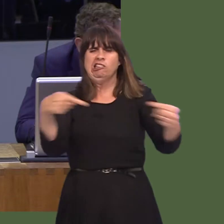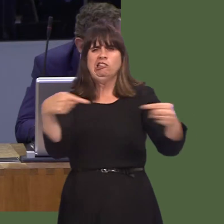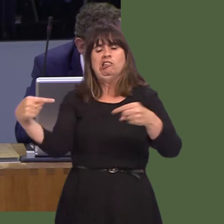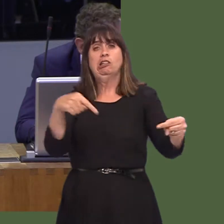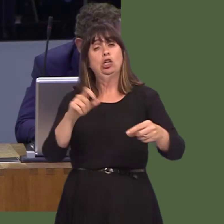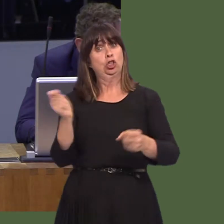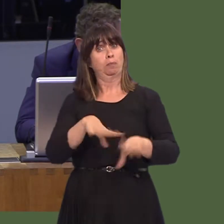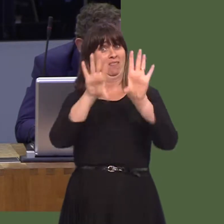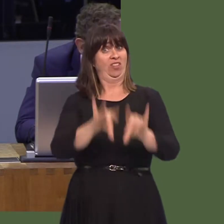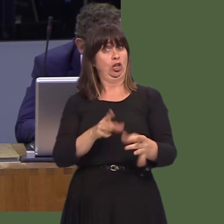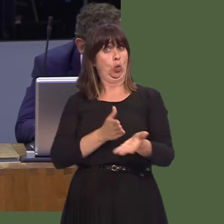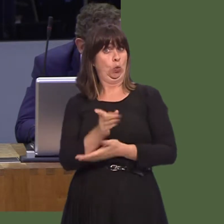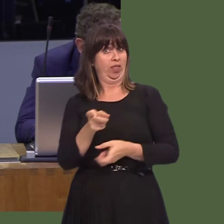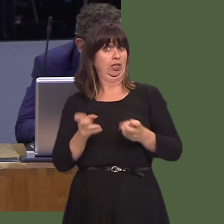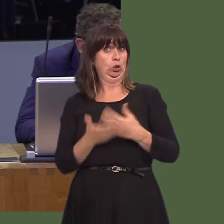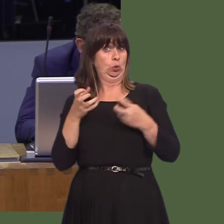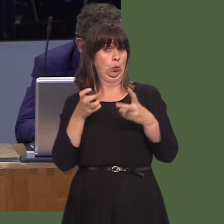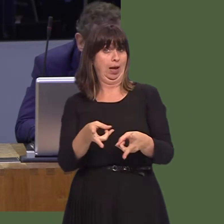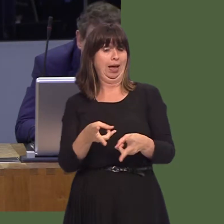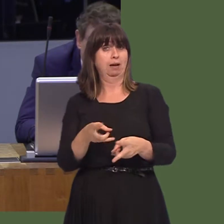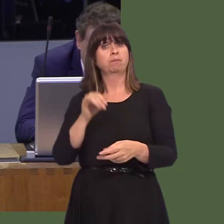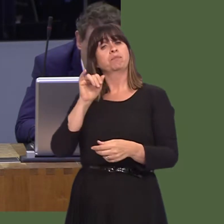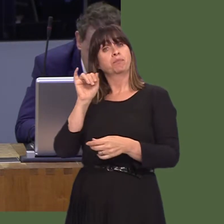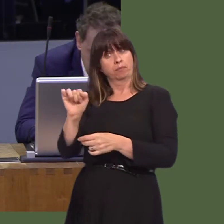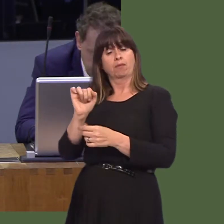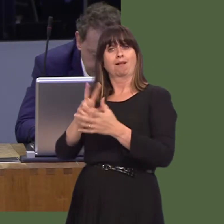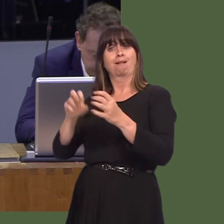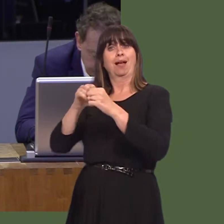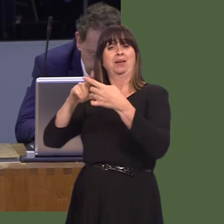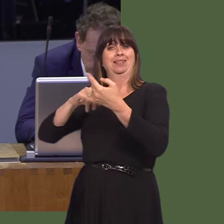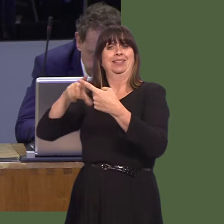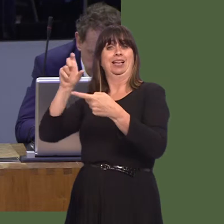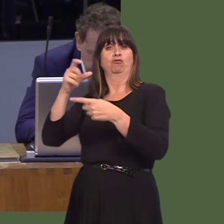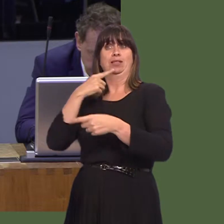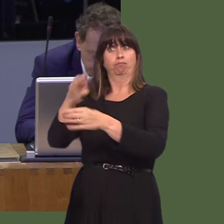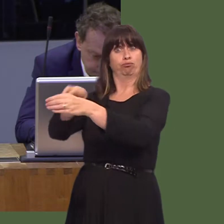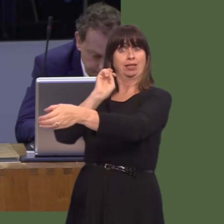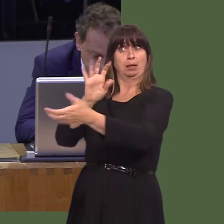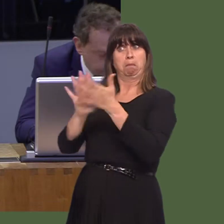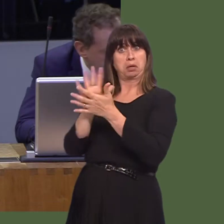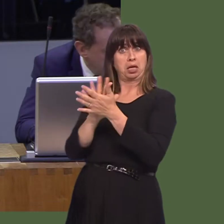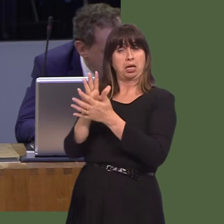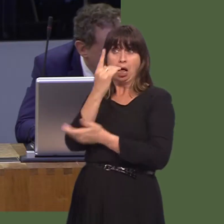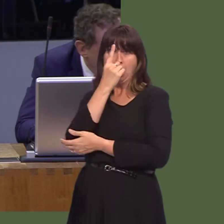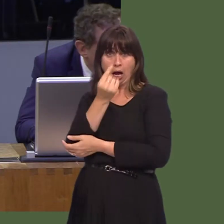According to your Cabinet Secretary, Brexit presents a unique opportunity to put in place